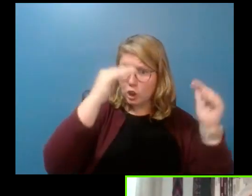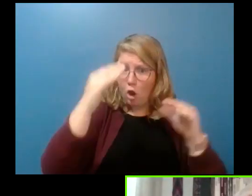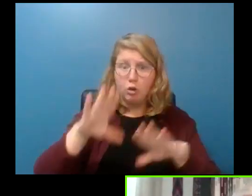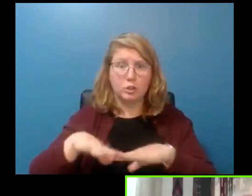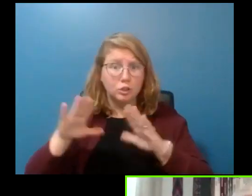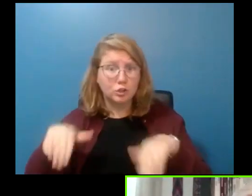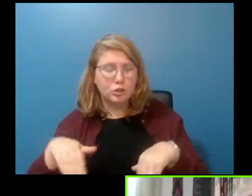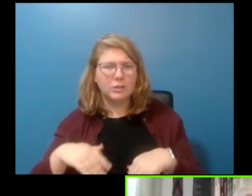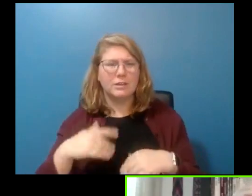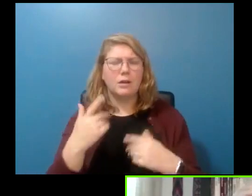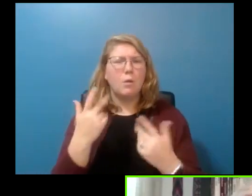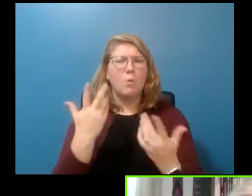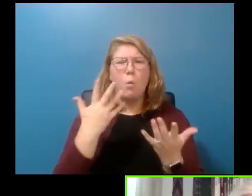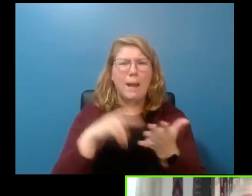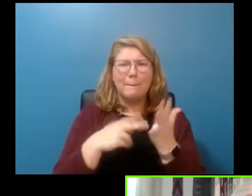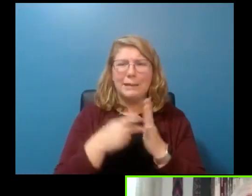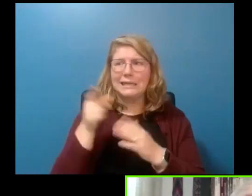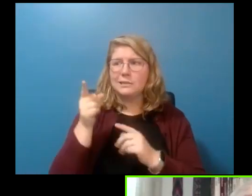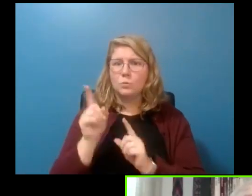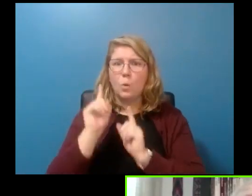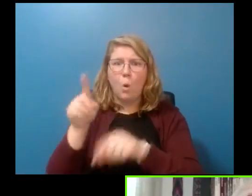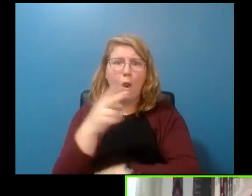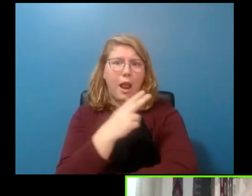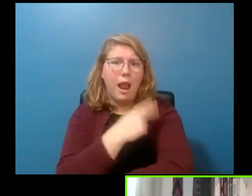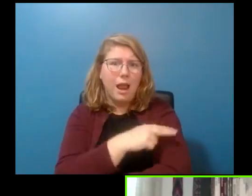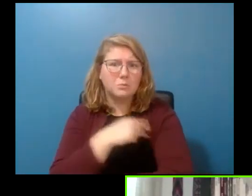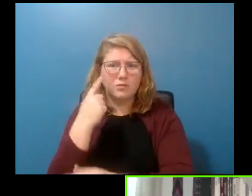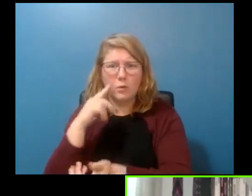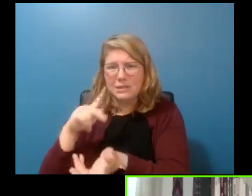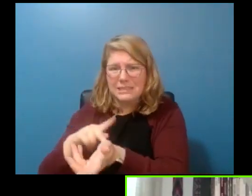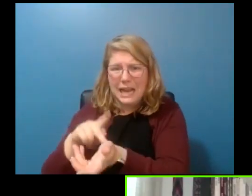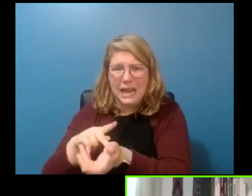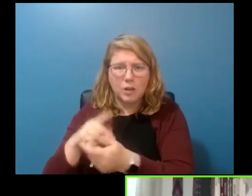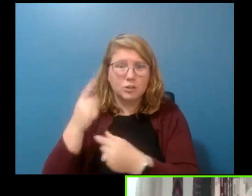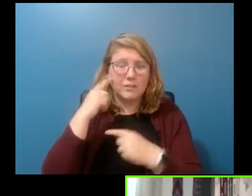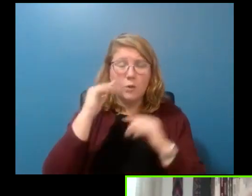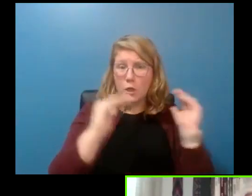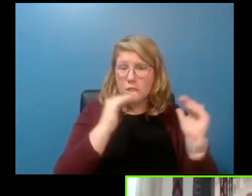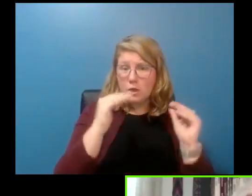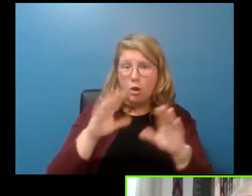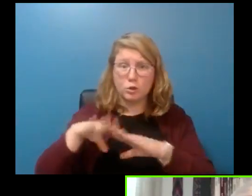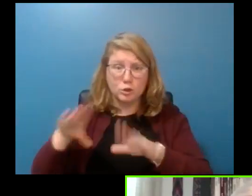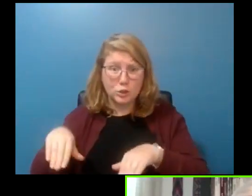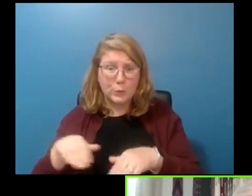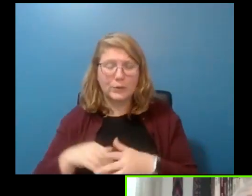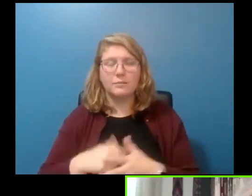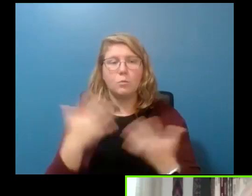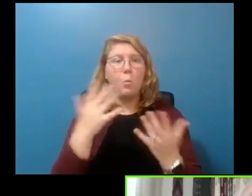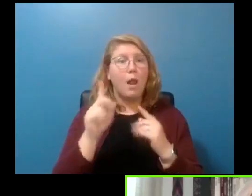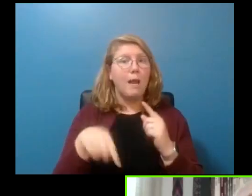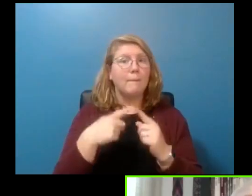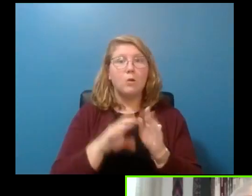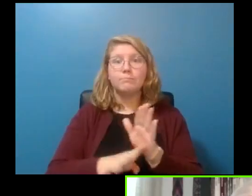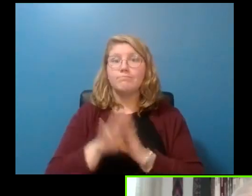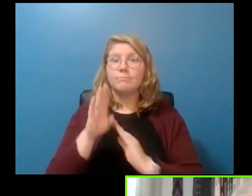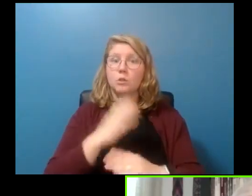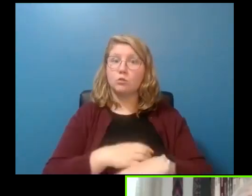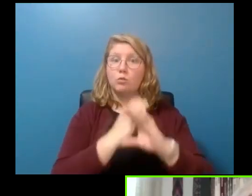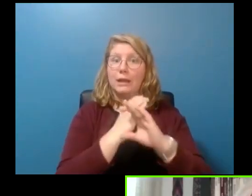languishing in the emergency room, the need for care is great. And opening it up will not just do it for them, they need much